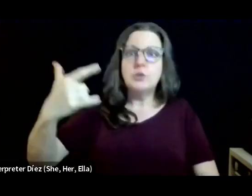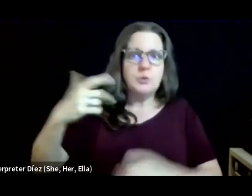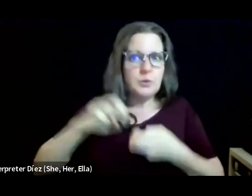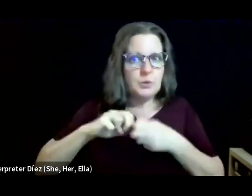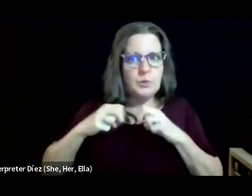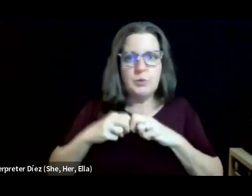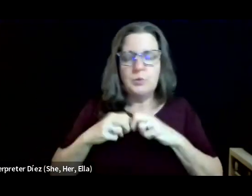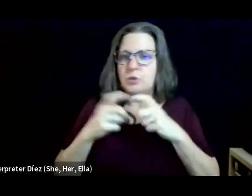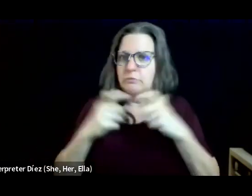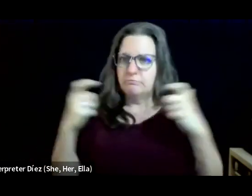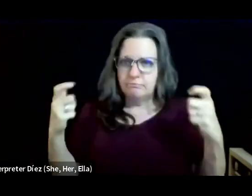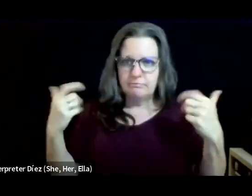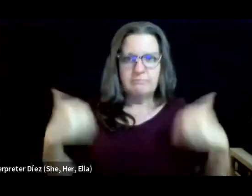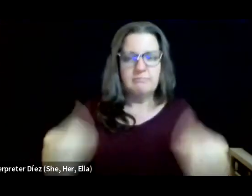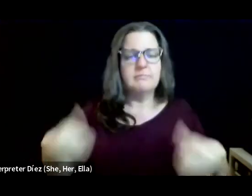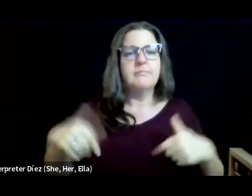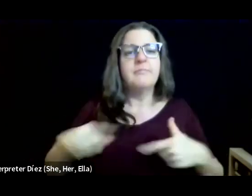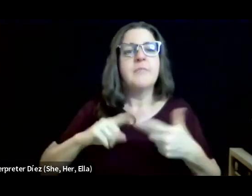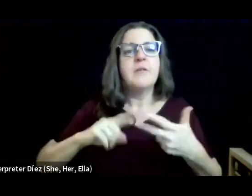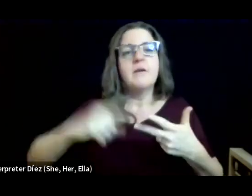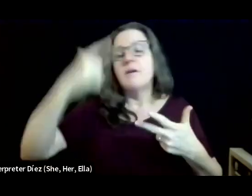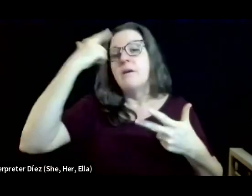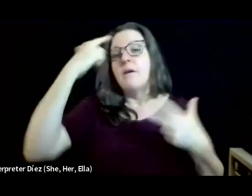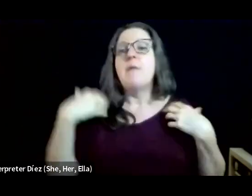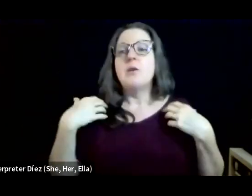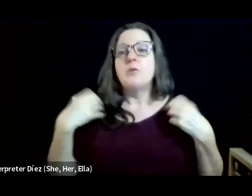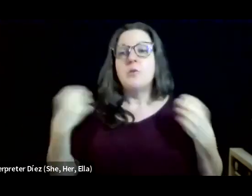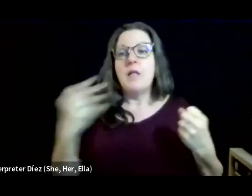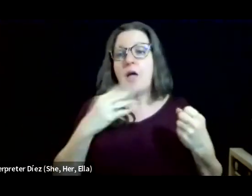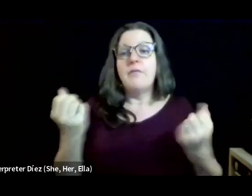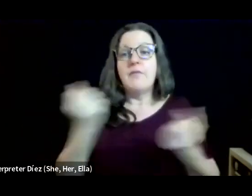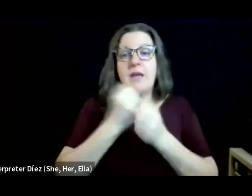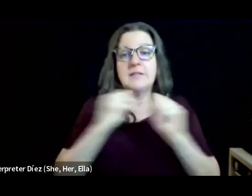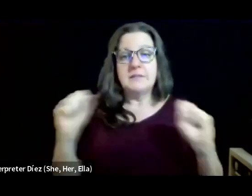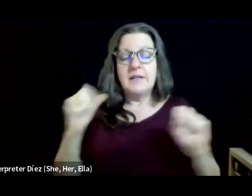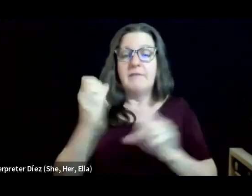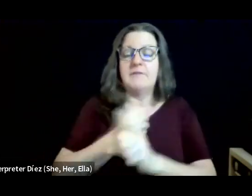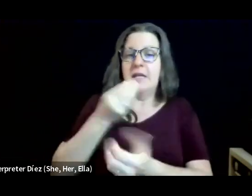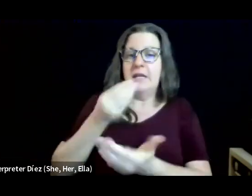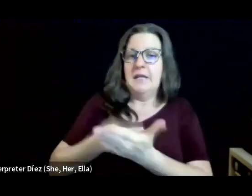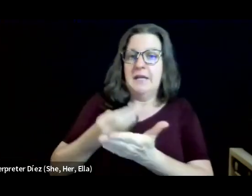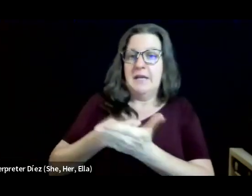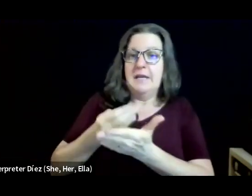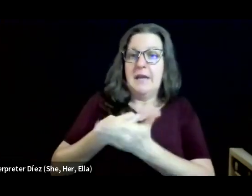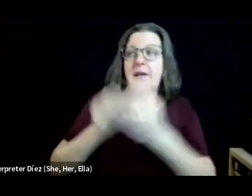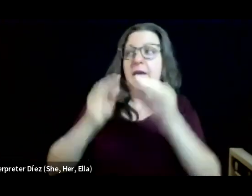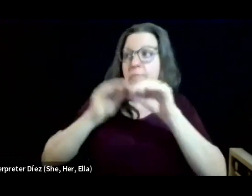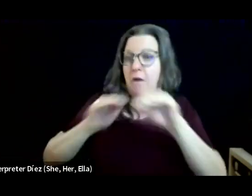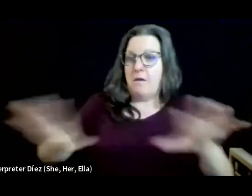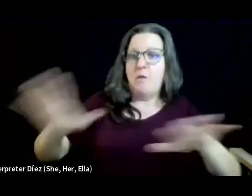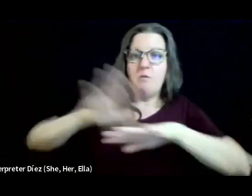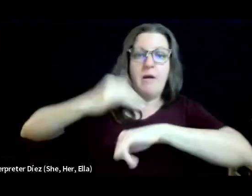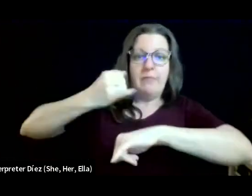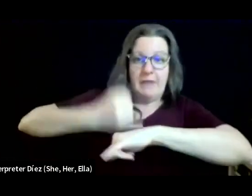Uh, mental health and safety. Getting some money o-on the campuses for mental health and add-addressing,